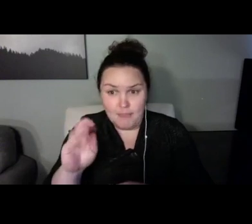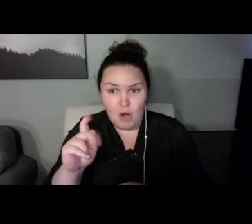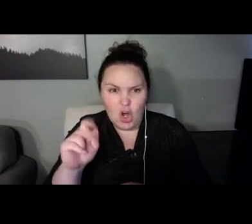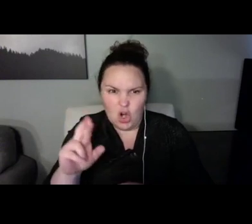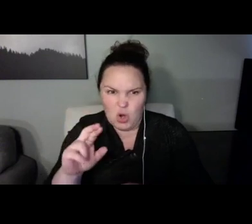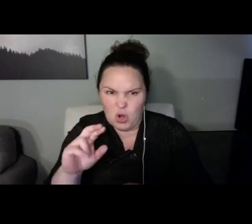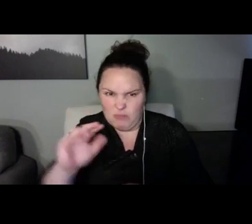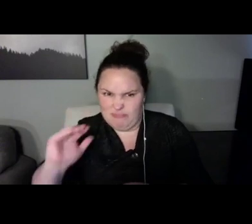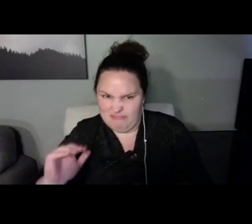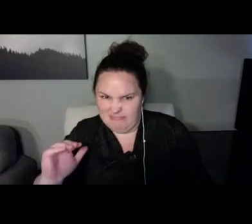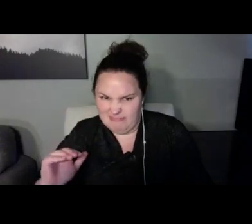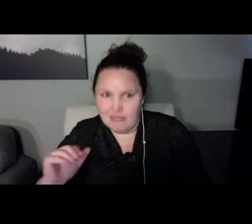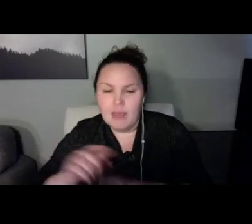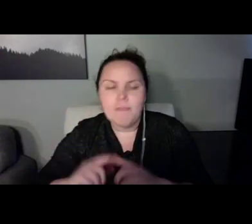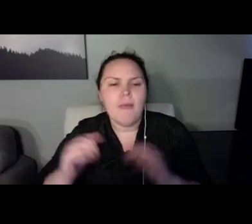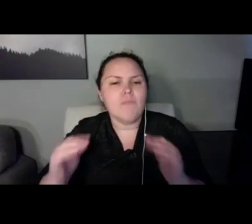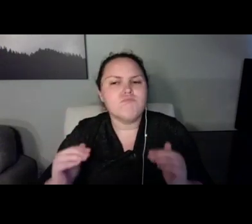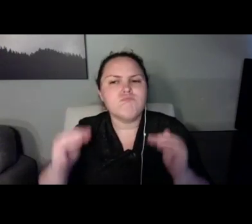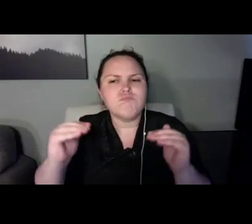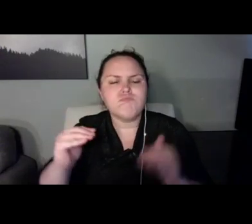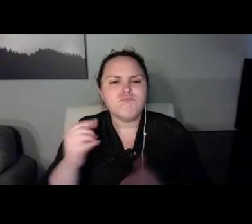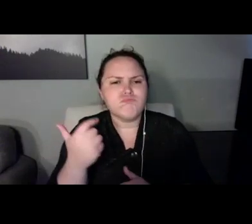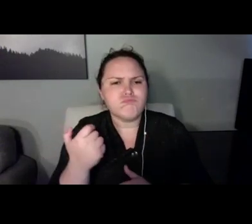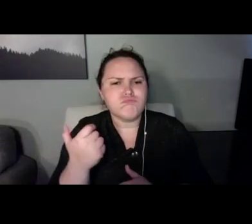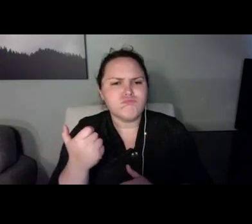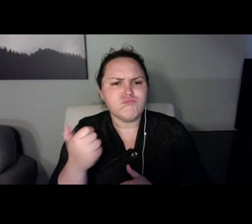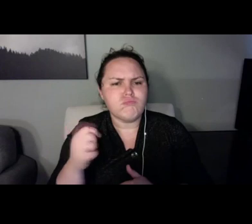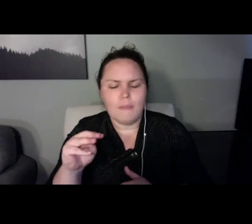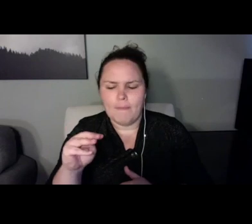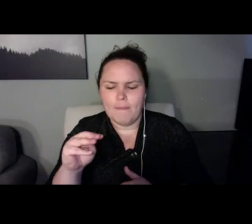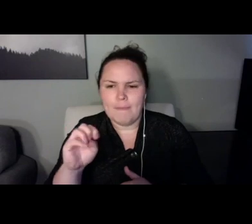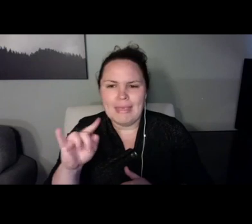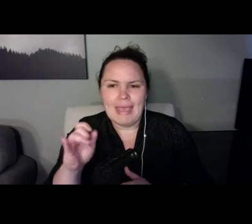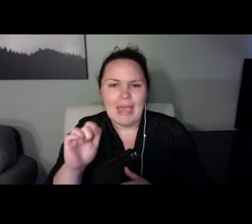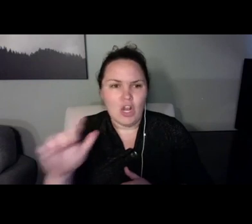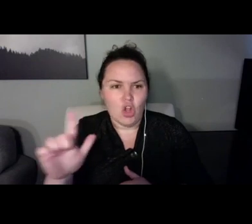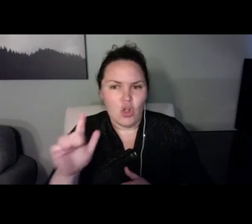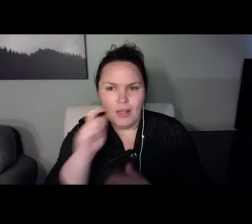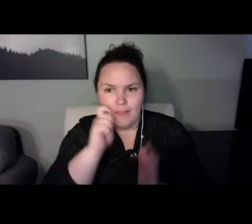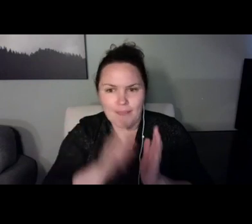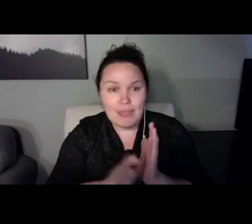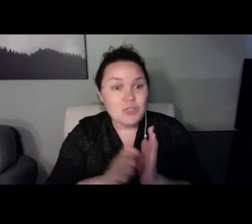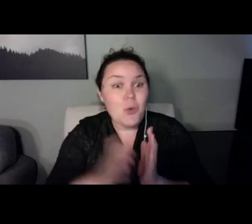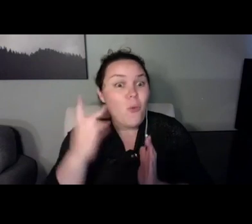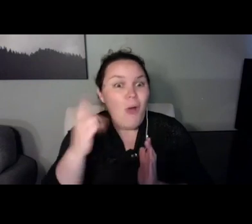Then I moved on to mechanical pencils because you don't have to shove it into the pencil sharpeners.